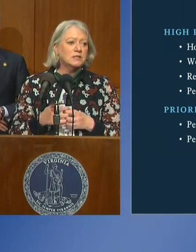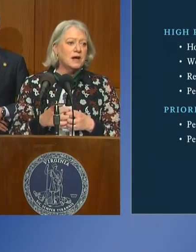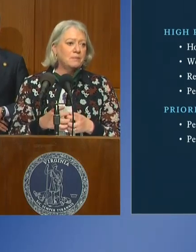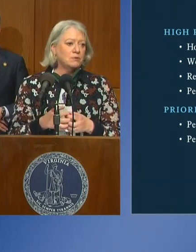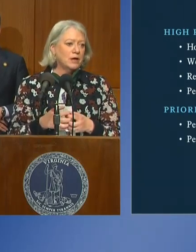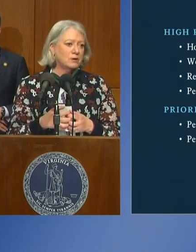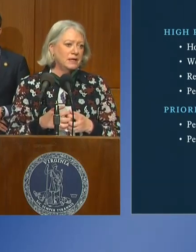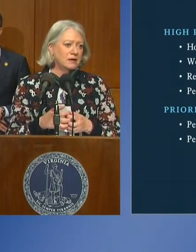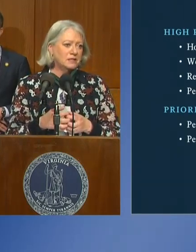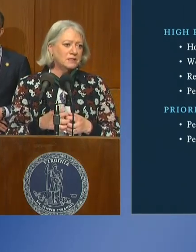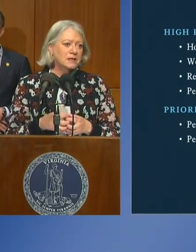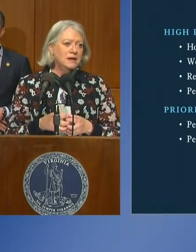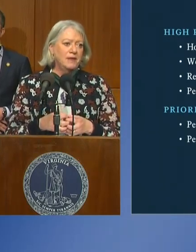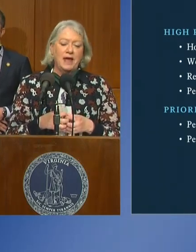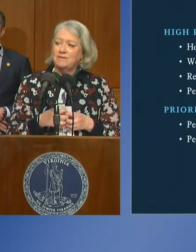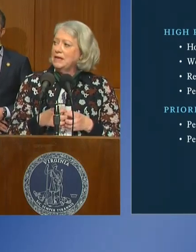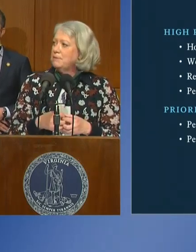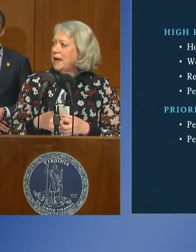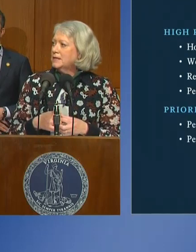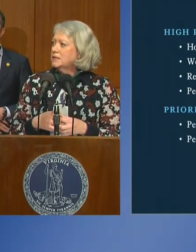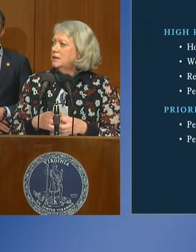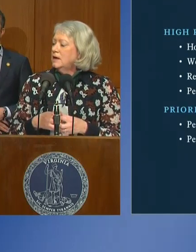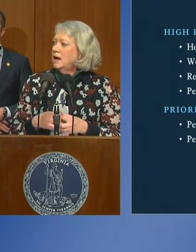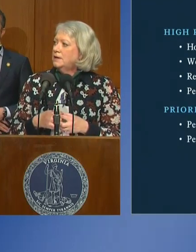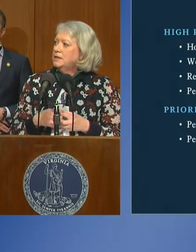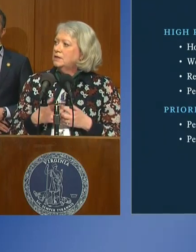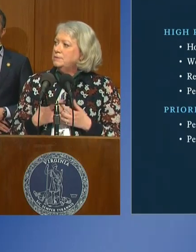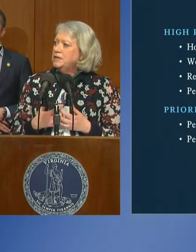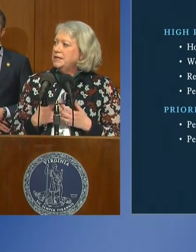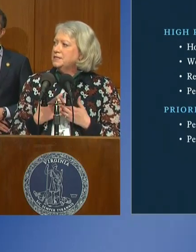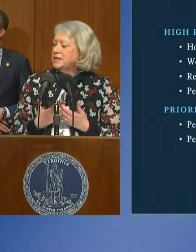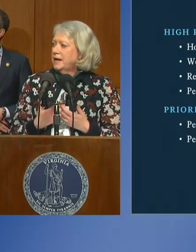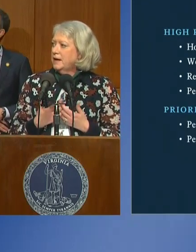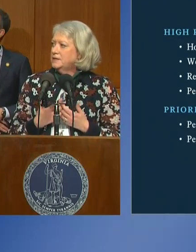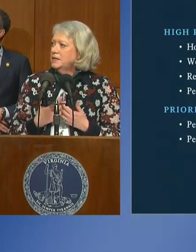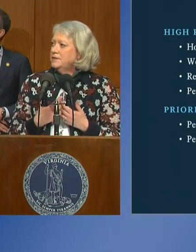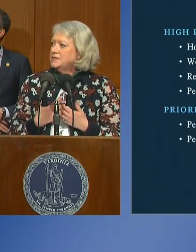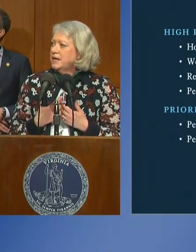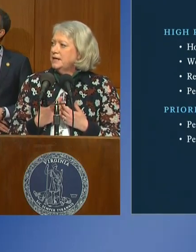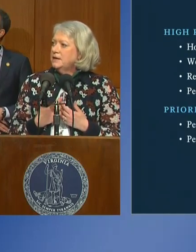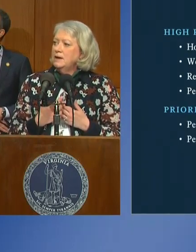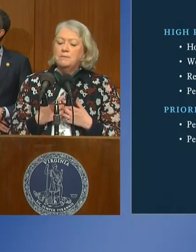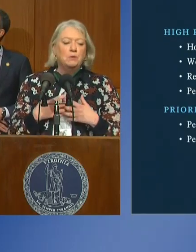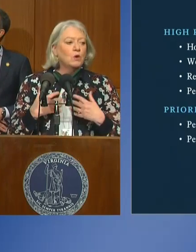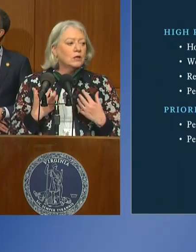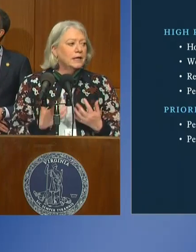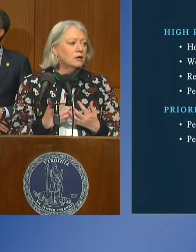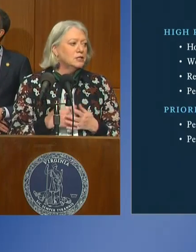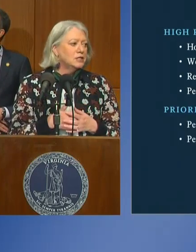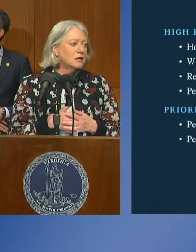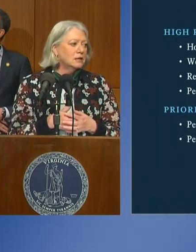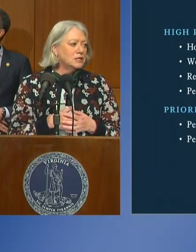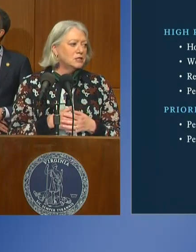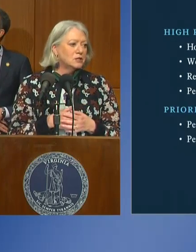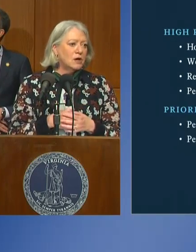DEPARTMENT OF COURSE. AND PUBLIC HEALTH WILL CONTINUE TO FOCUS ON HIGH PRIORITY AREAS.